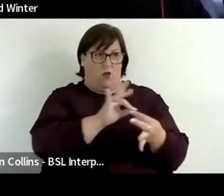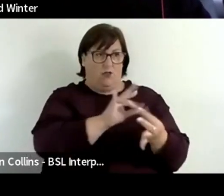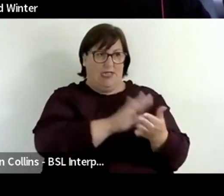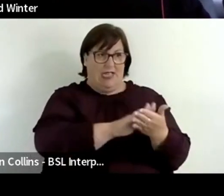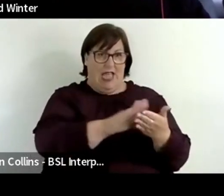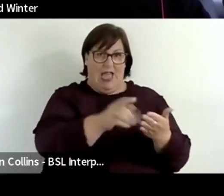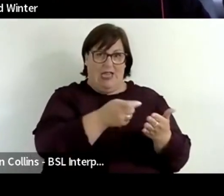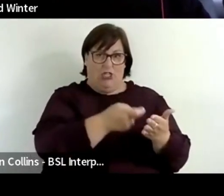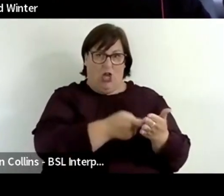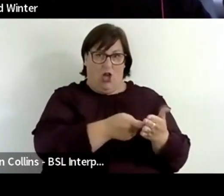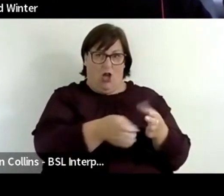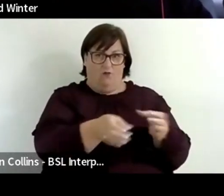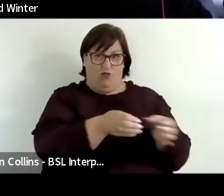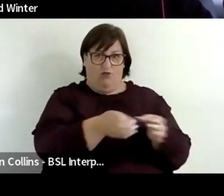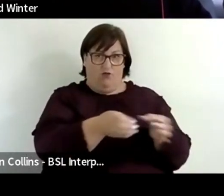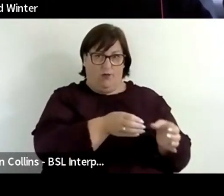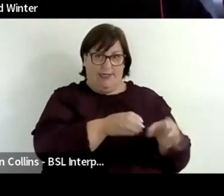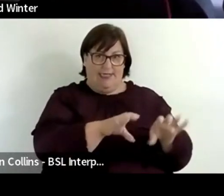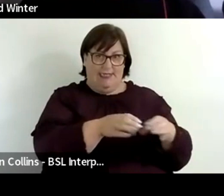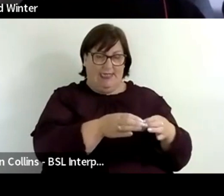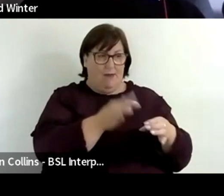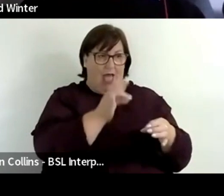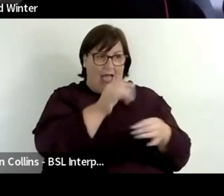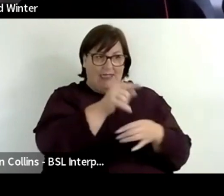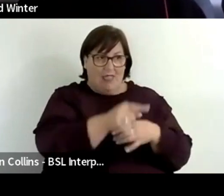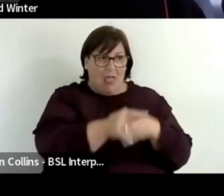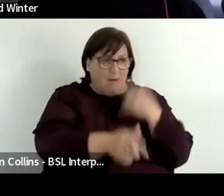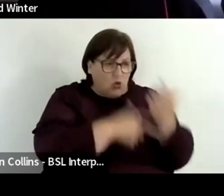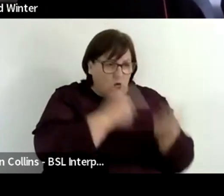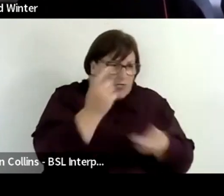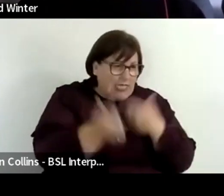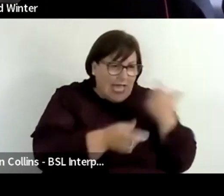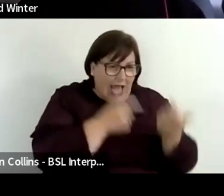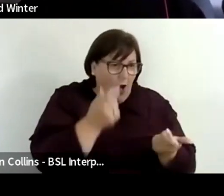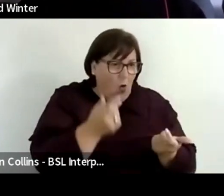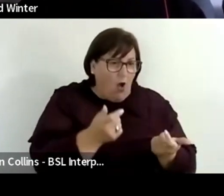can you scour through, with all the key words with property, land and